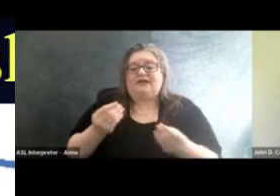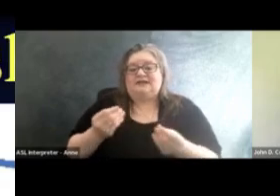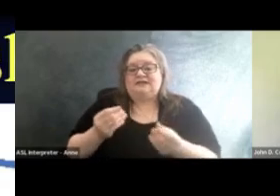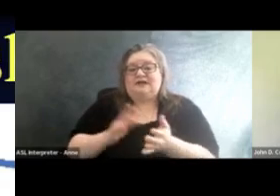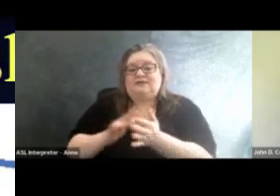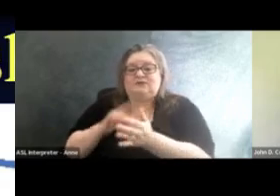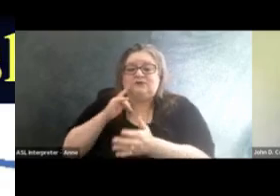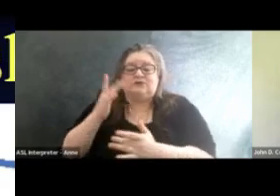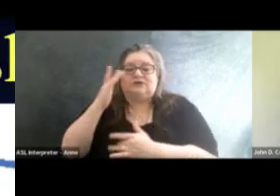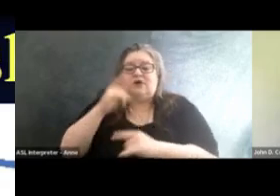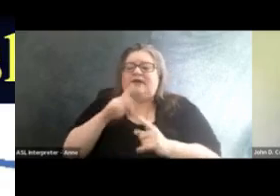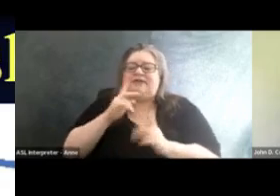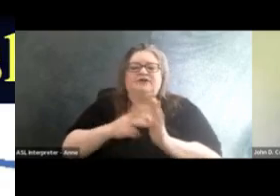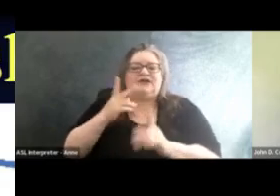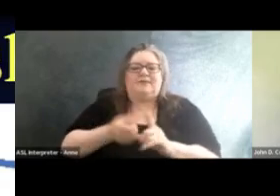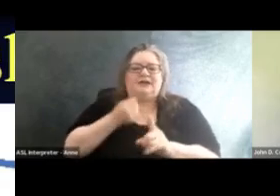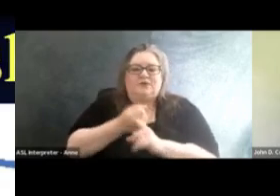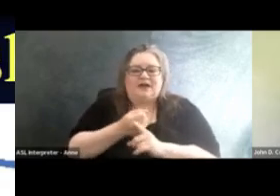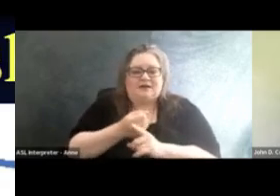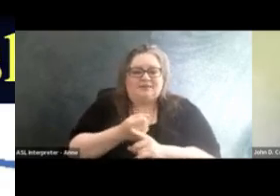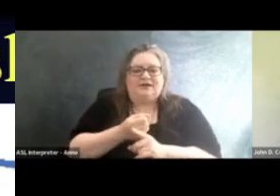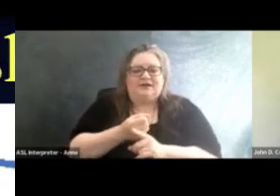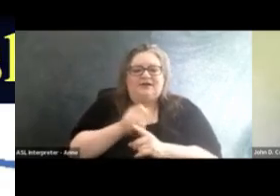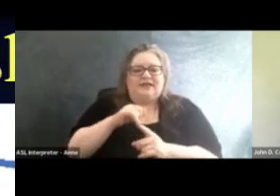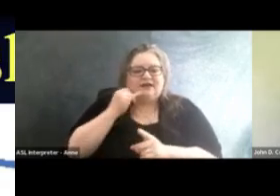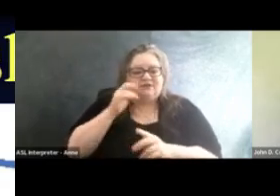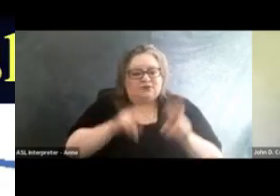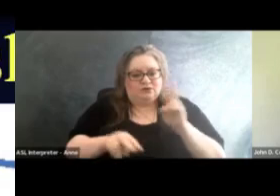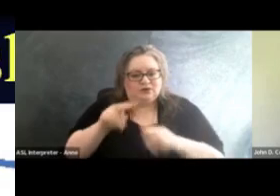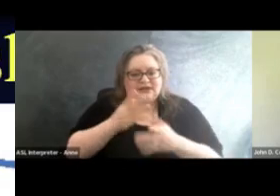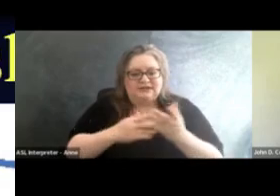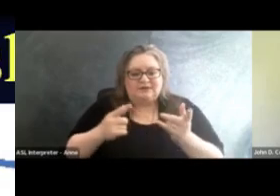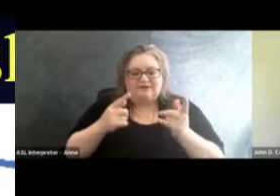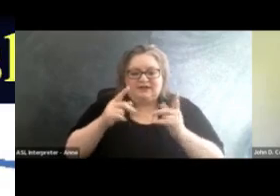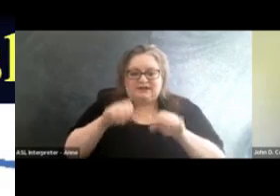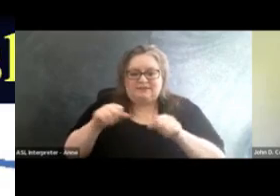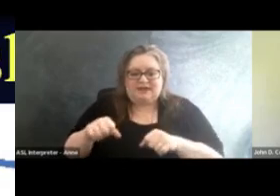But there's a double whammy here. And then, if you look at you know some of these abilities, these are also